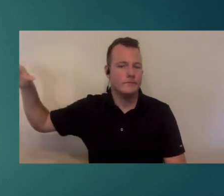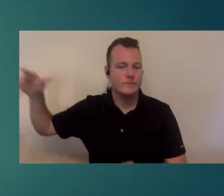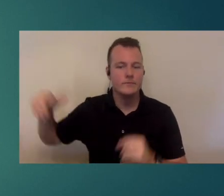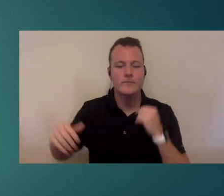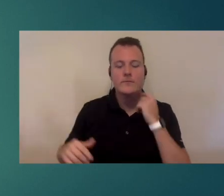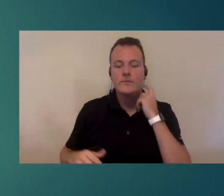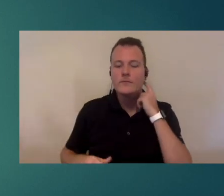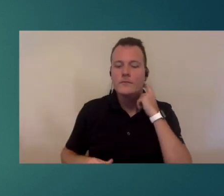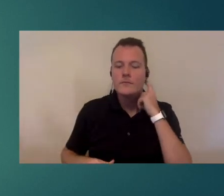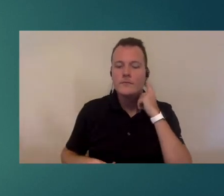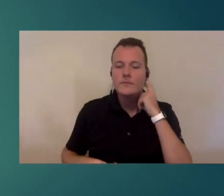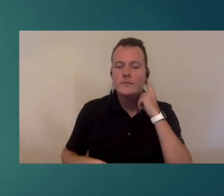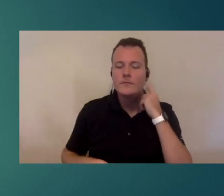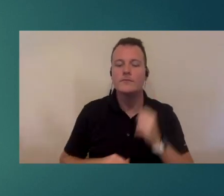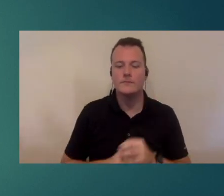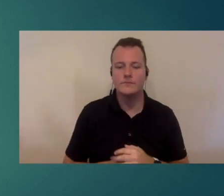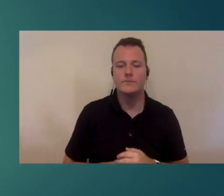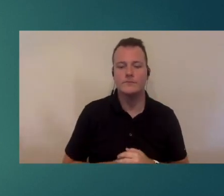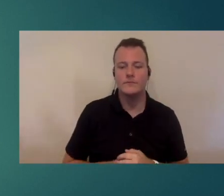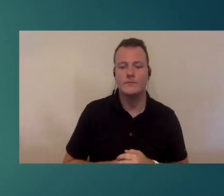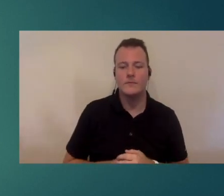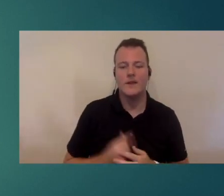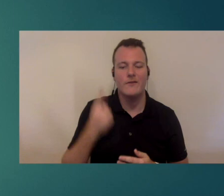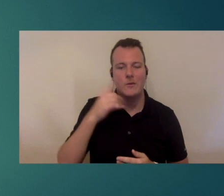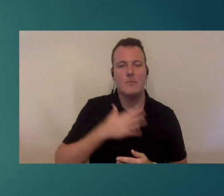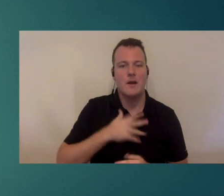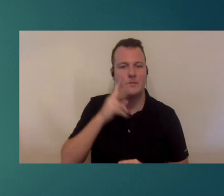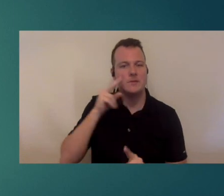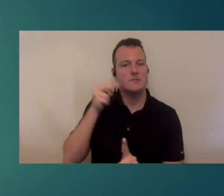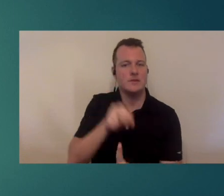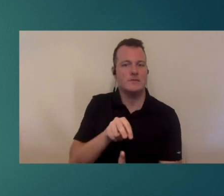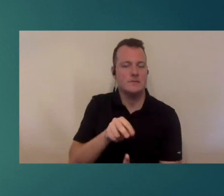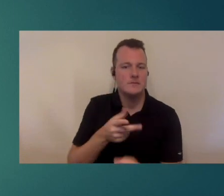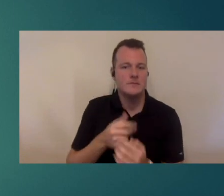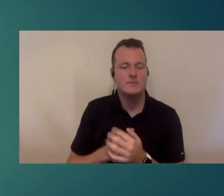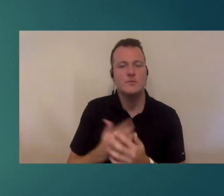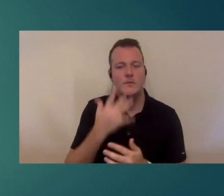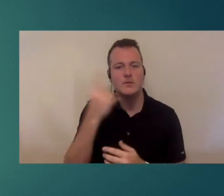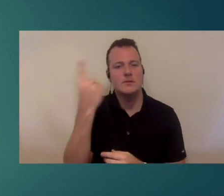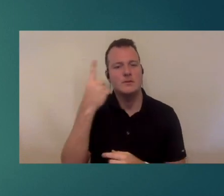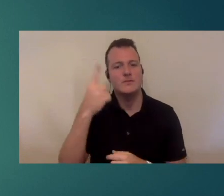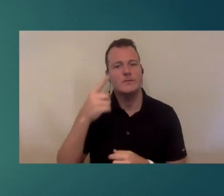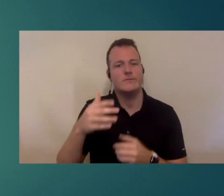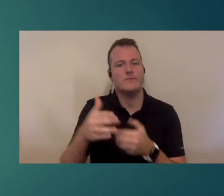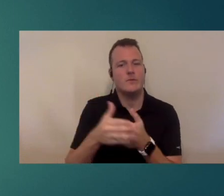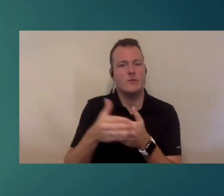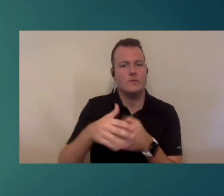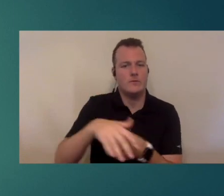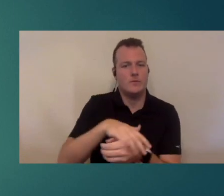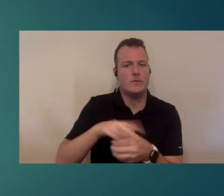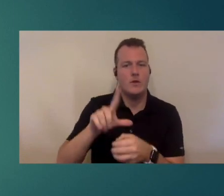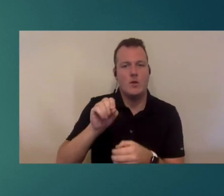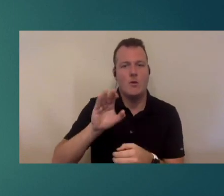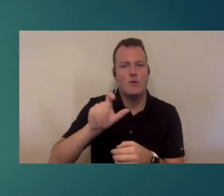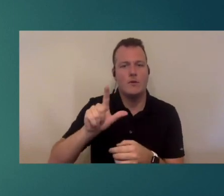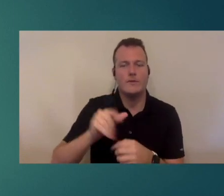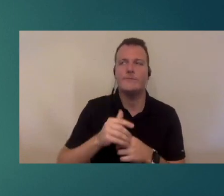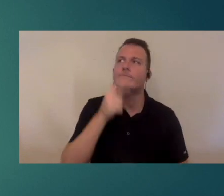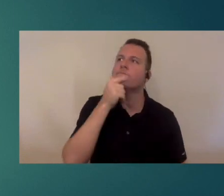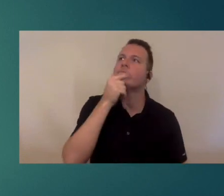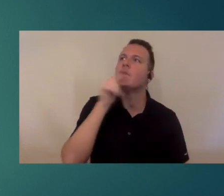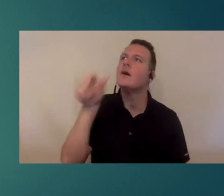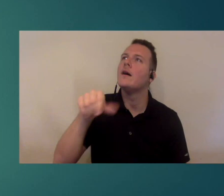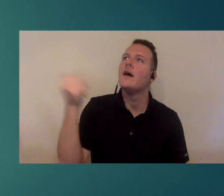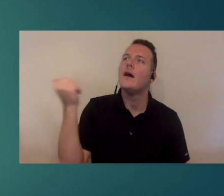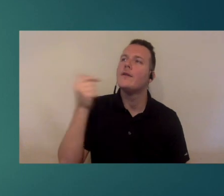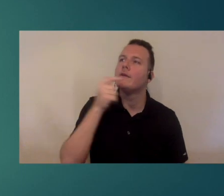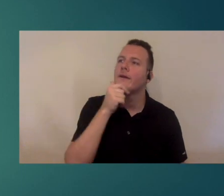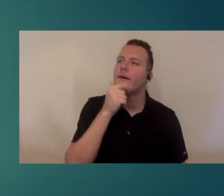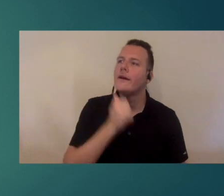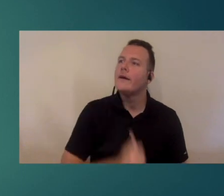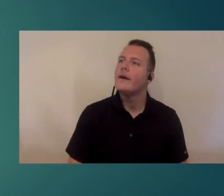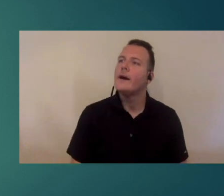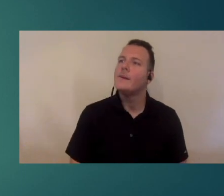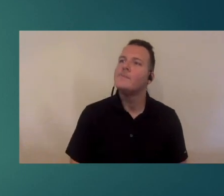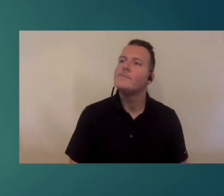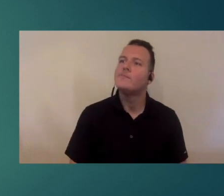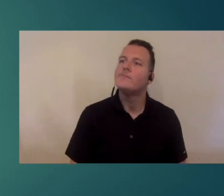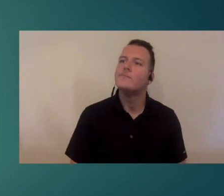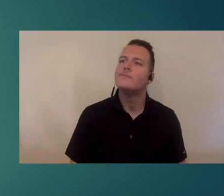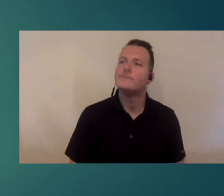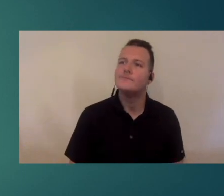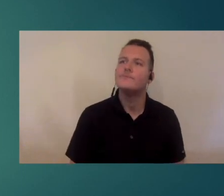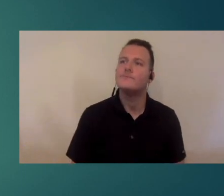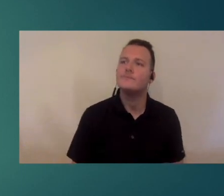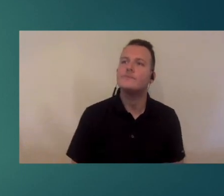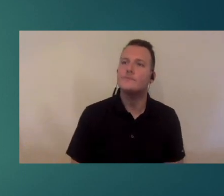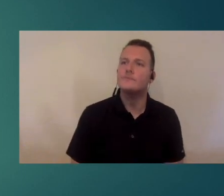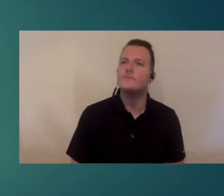you a an advantage for me. And oh gosh, what else do I look for before I hire